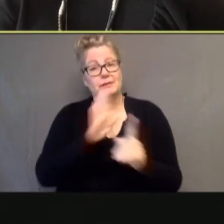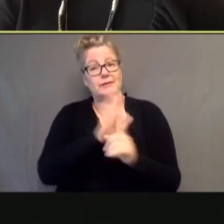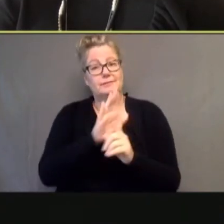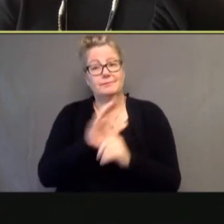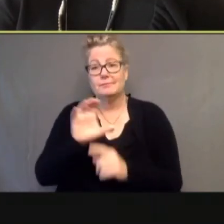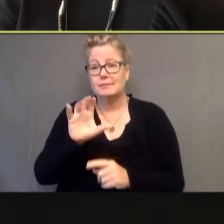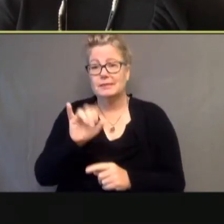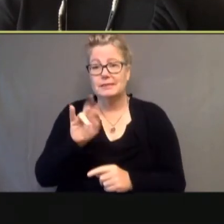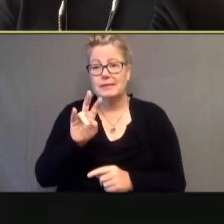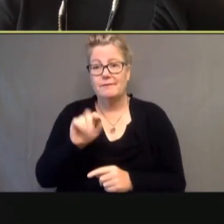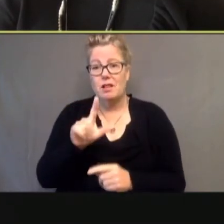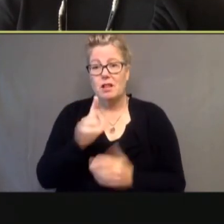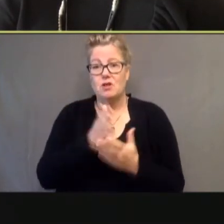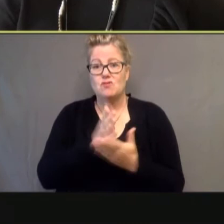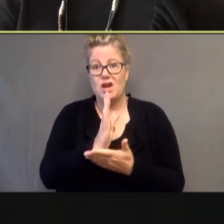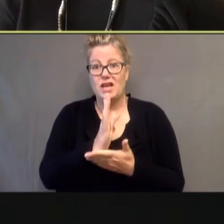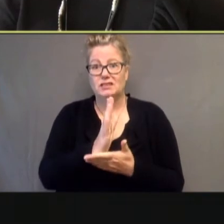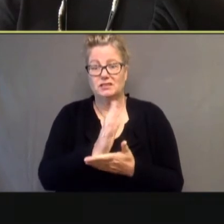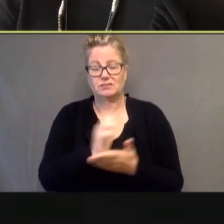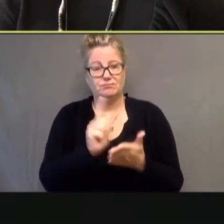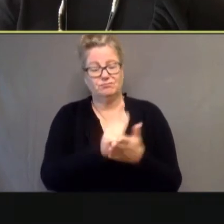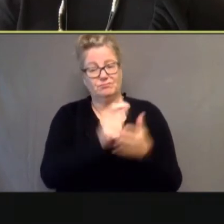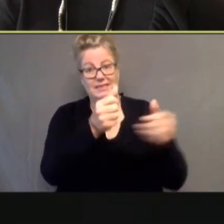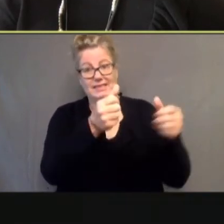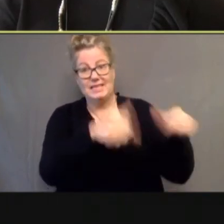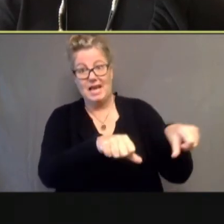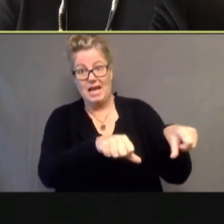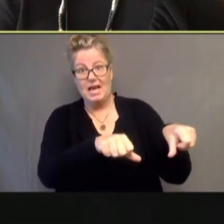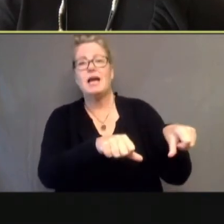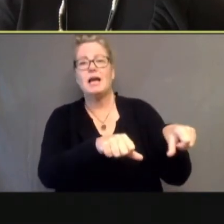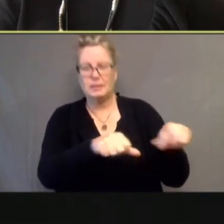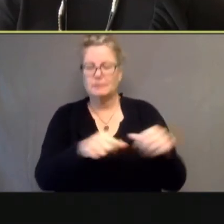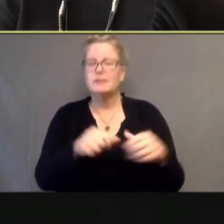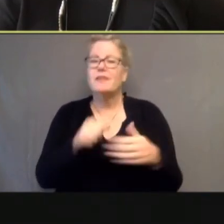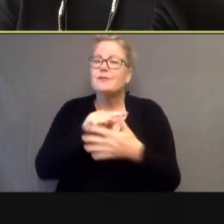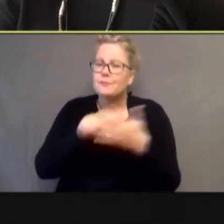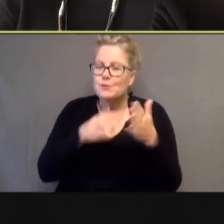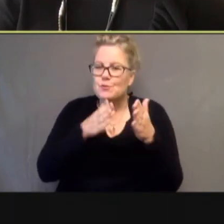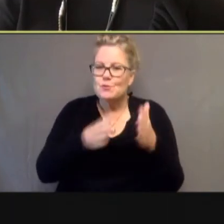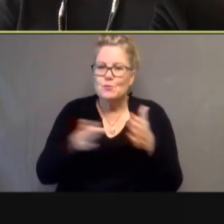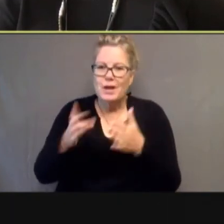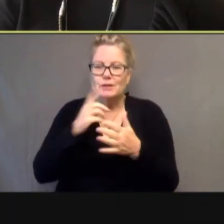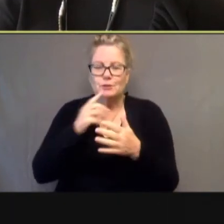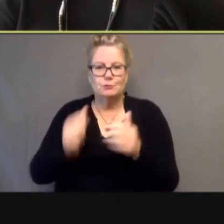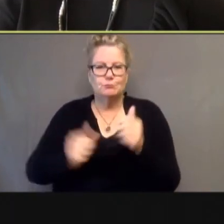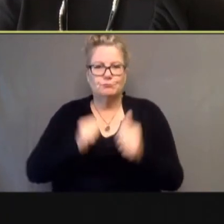go about enforcing them or attempting to enforce them, because unfortunately, there are no